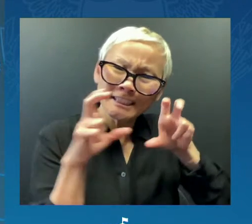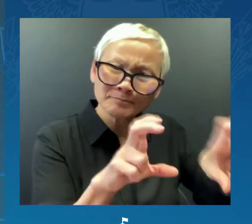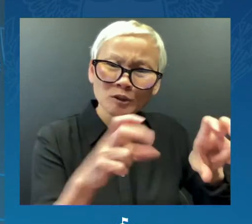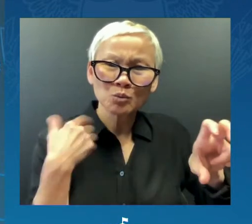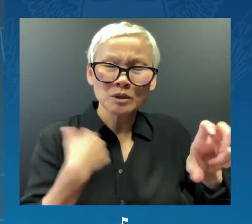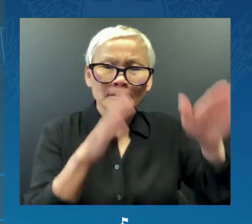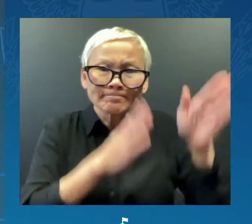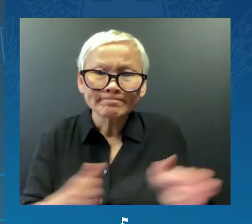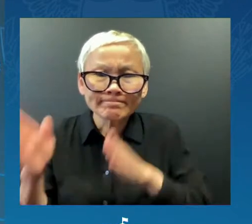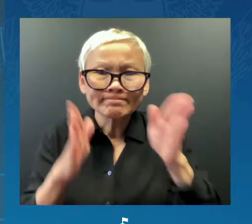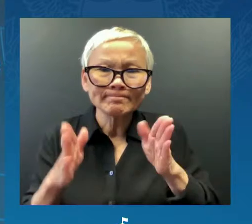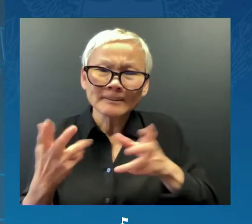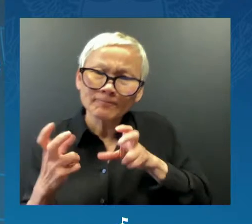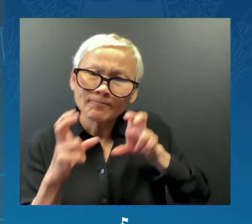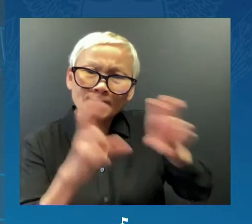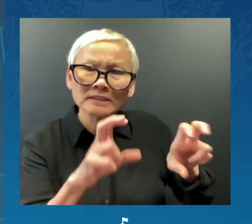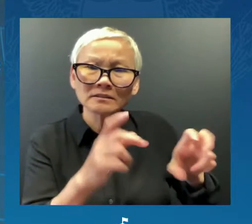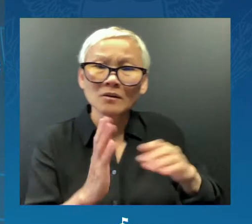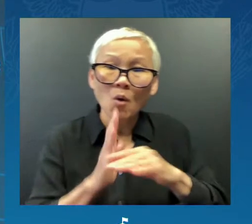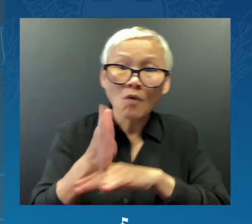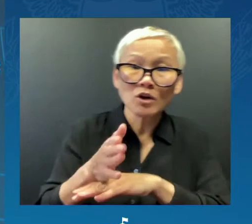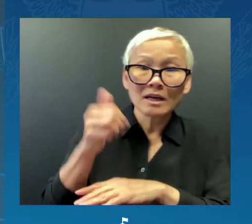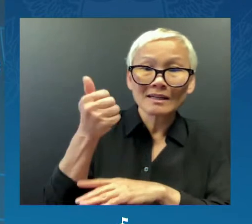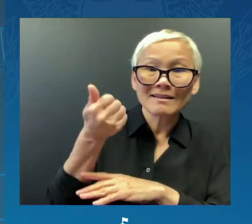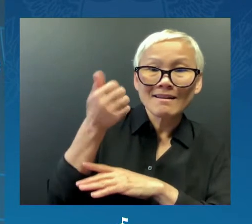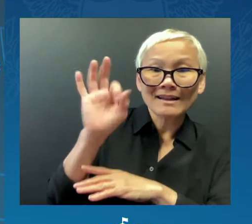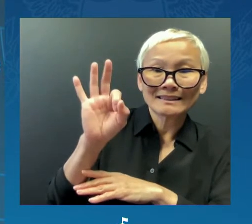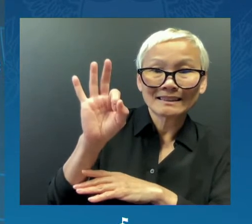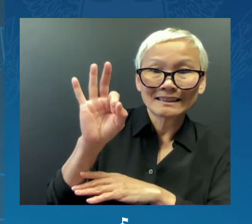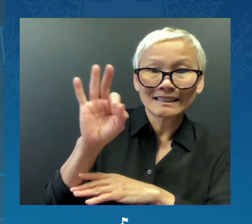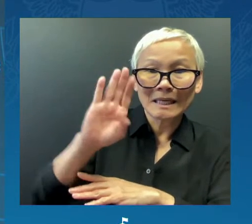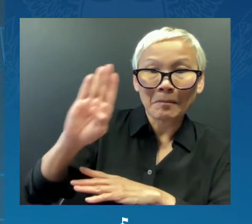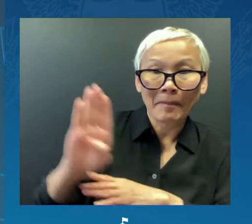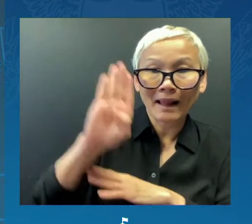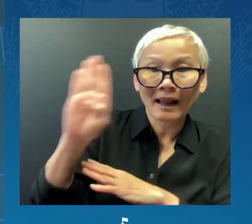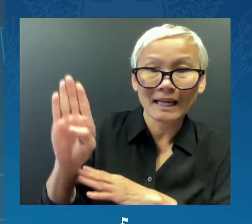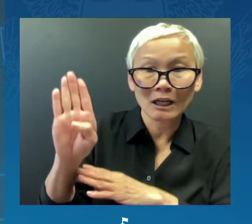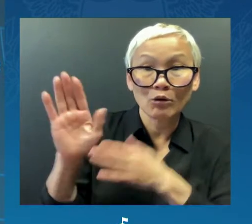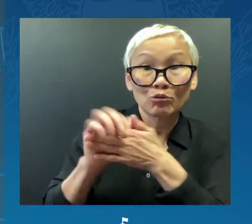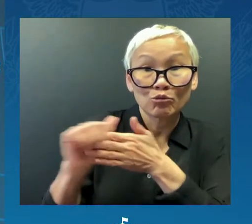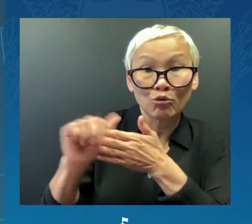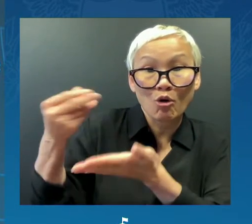and to combat COVID-19, $3.3 billion in medium-